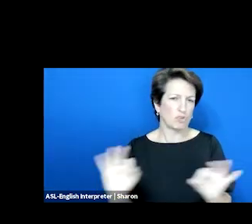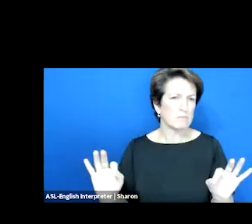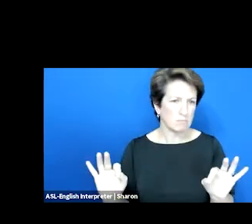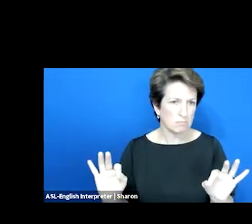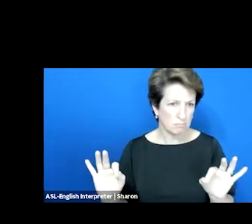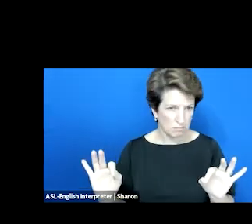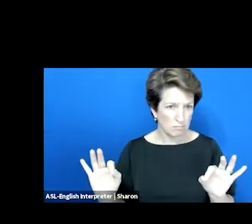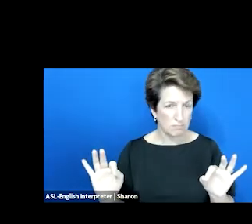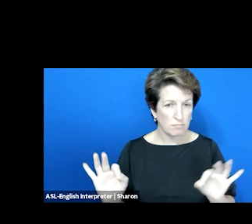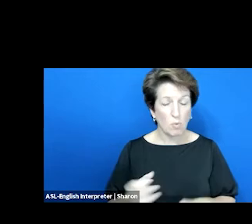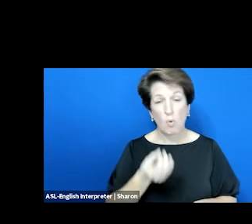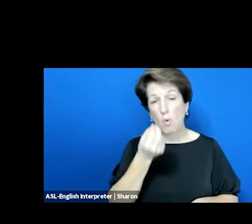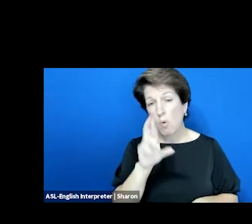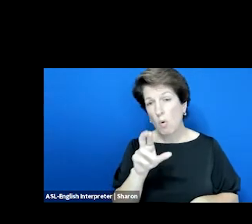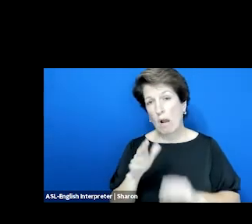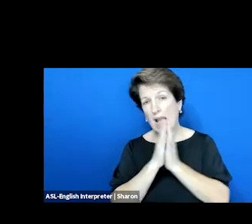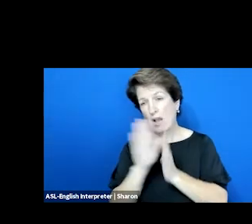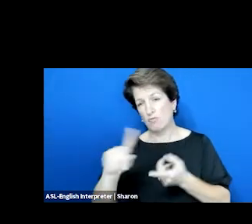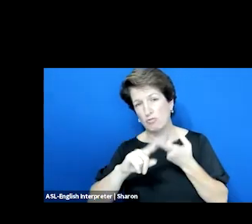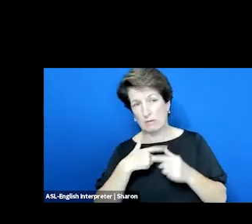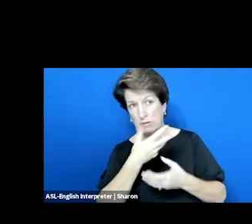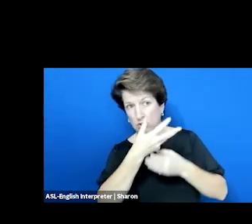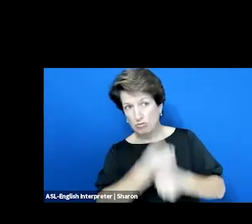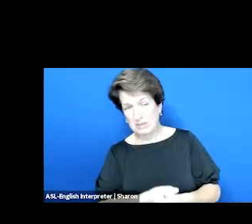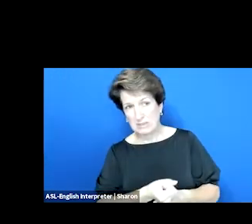ID is only for accessing the COVID 19 vaccine or COVID